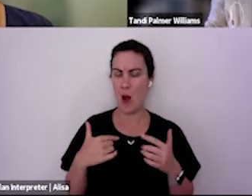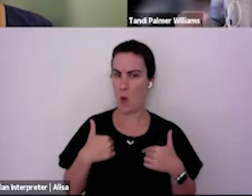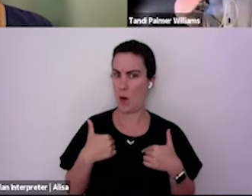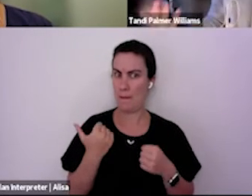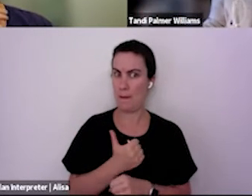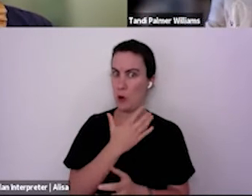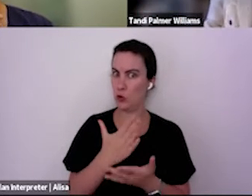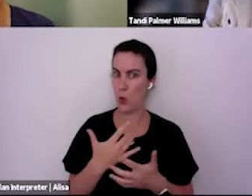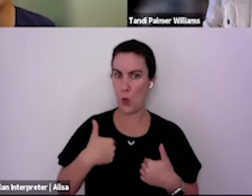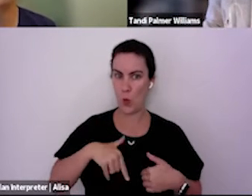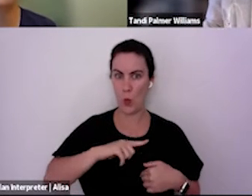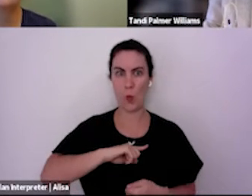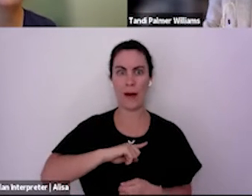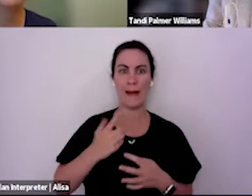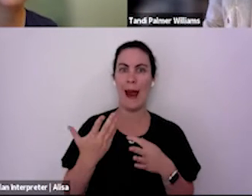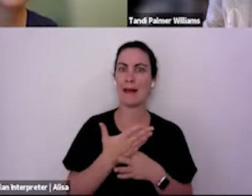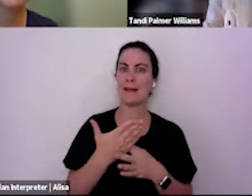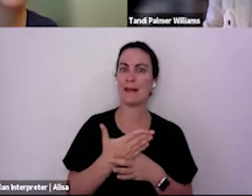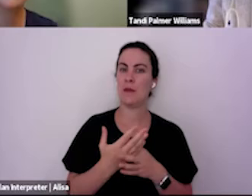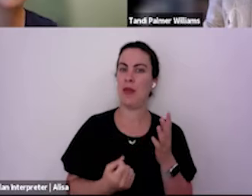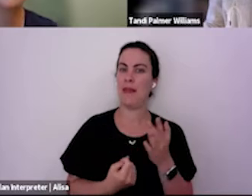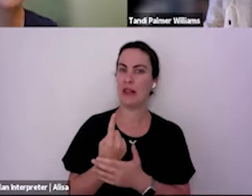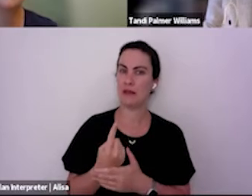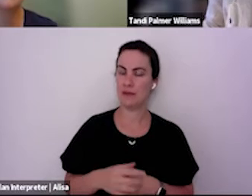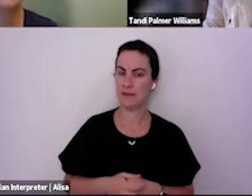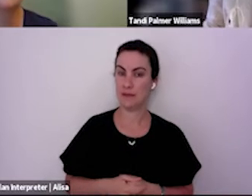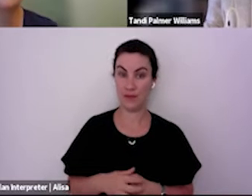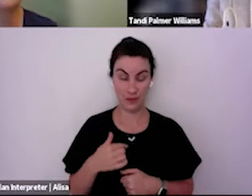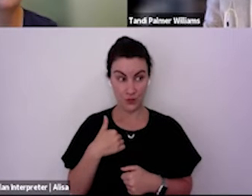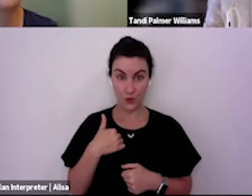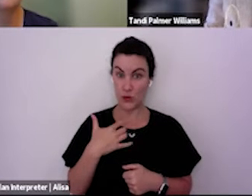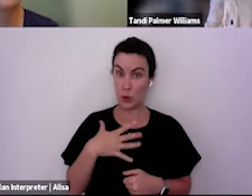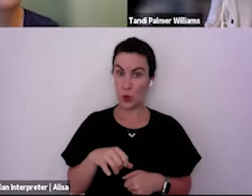Anne , you said to me if we are going to achieve our mission of reaching a broader audience